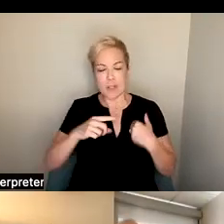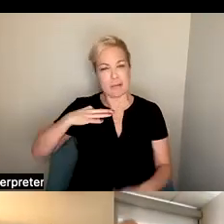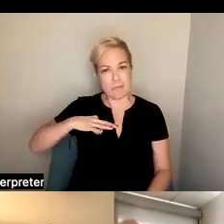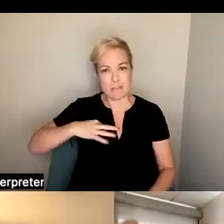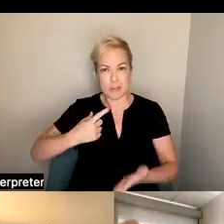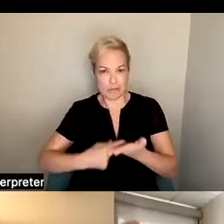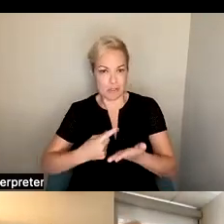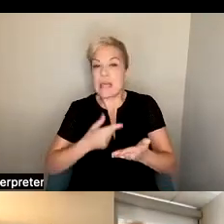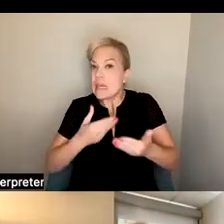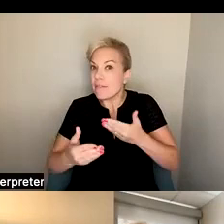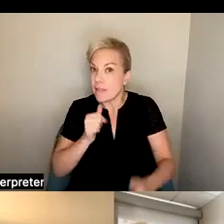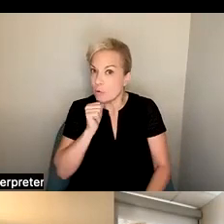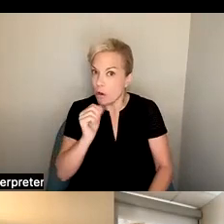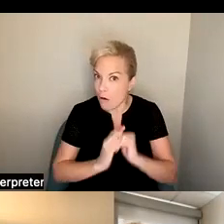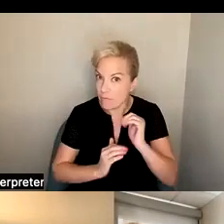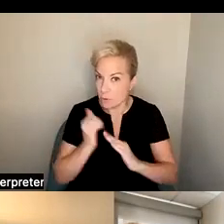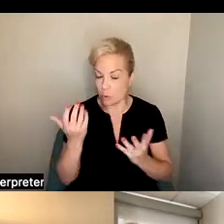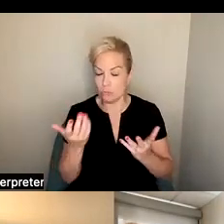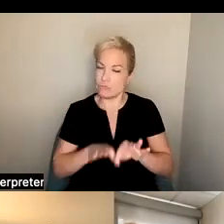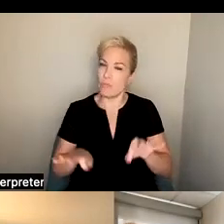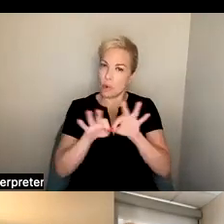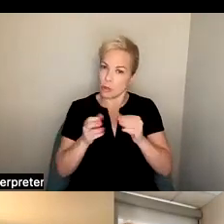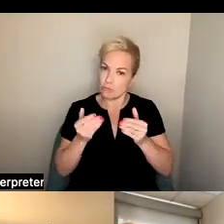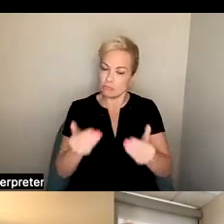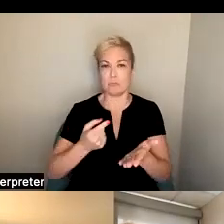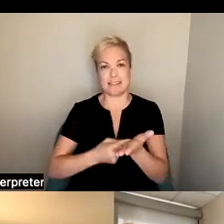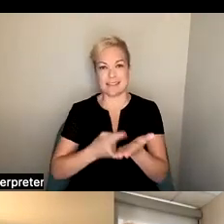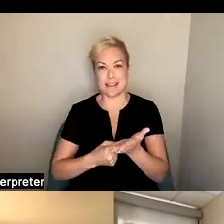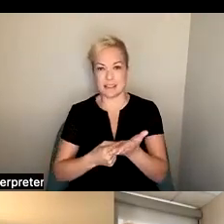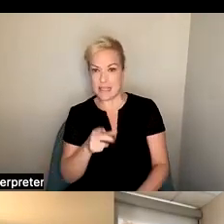discussions to be had. And I think this is a really imperative piece, because it also